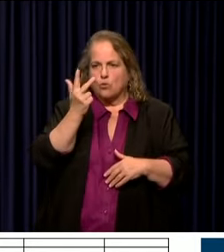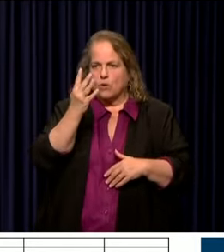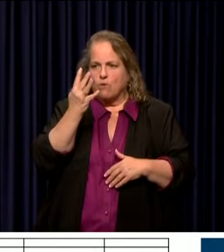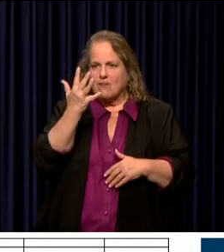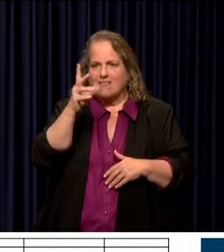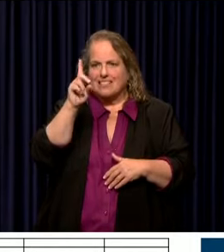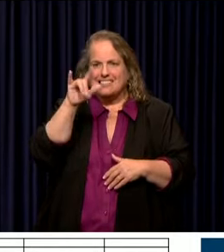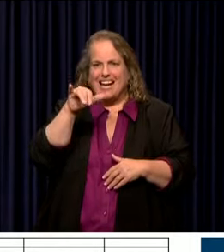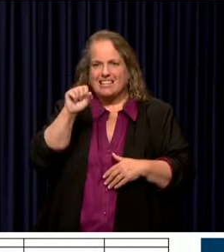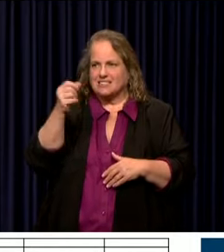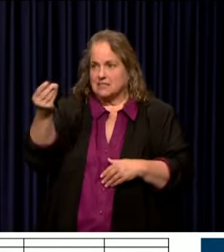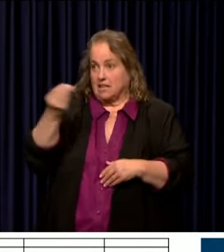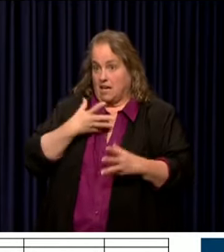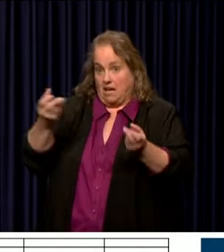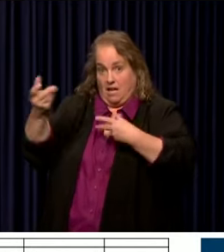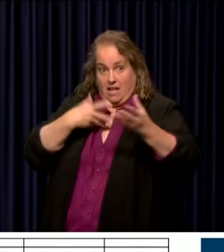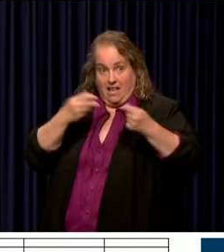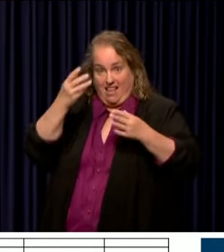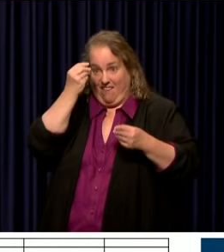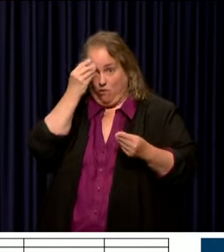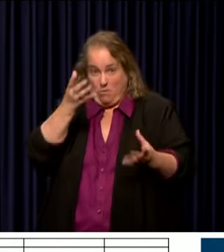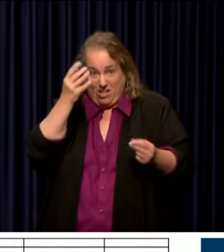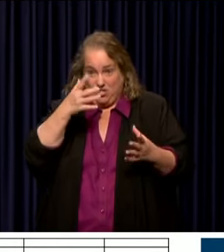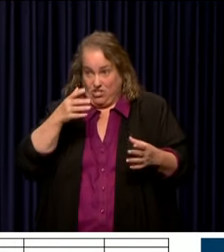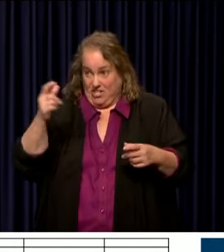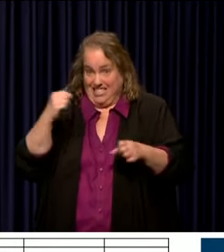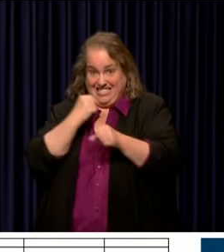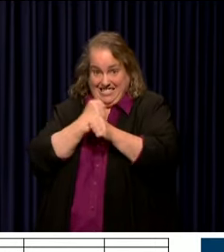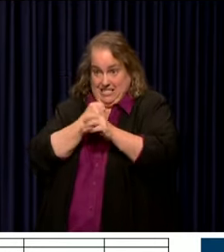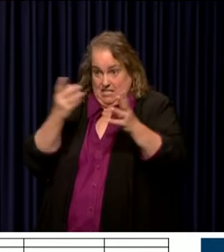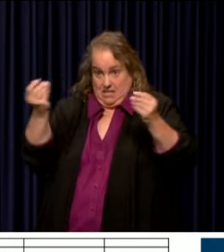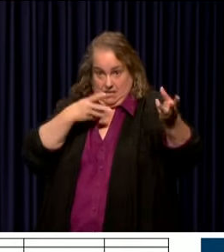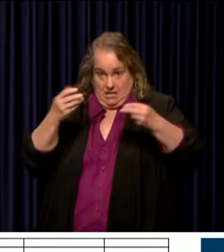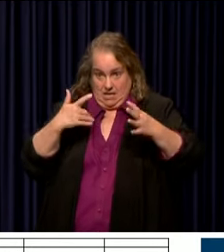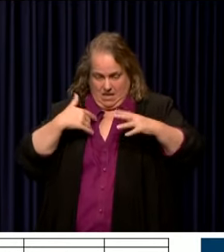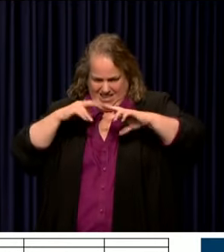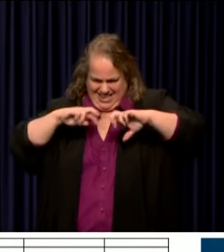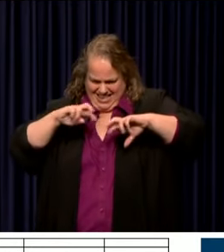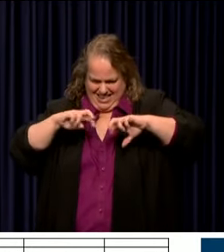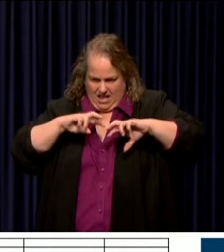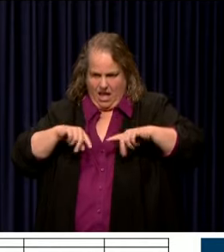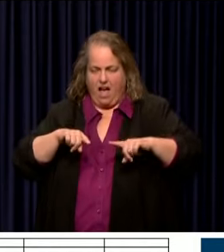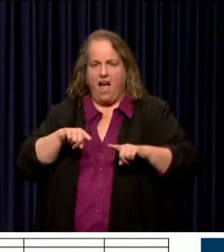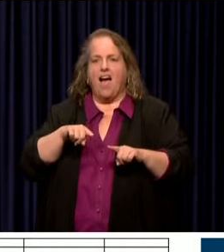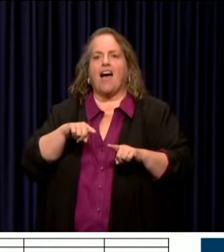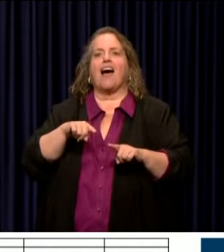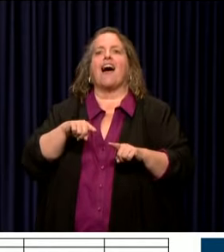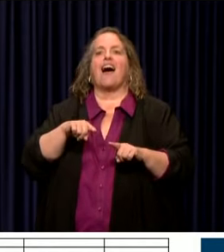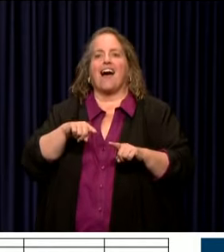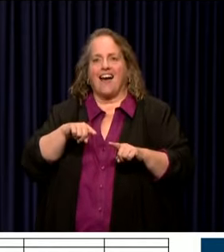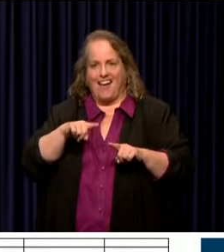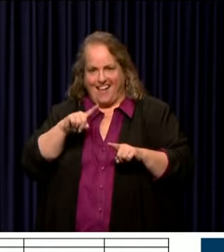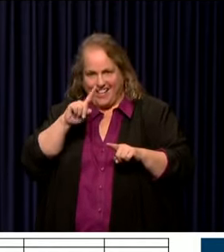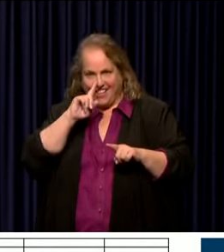BUT WE STILL HAVE A LONG WAYS TO GO FROM WHERE WE ARE TOMORROW, BUT WHERE WE ARE TOMORROW IS A